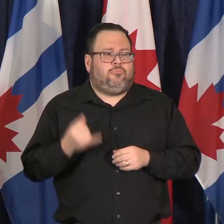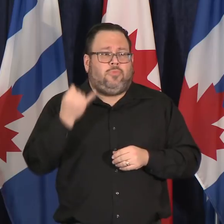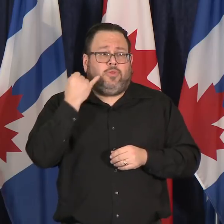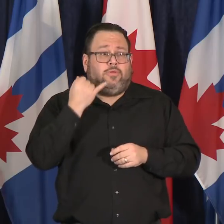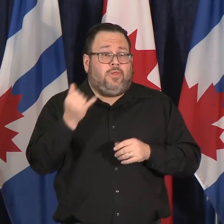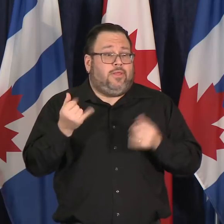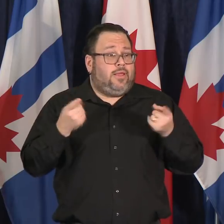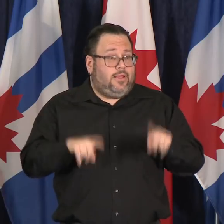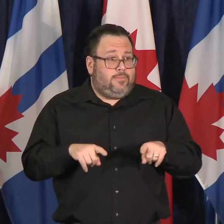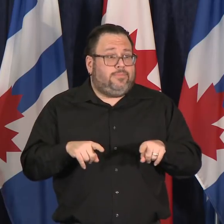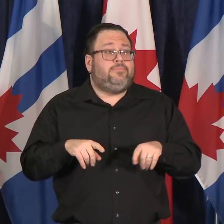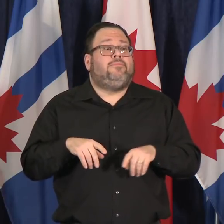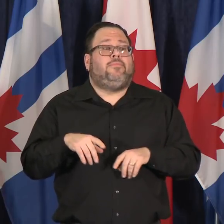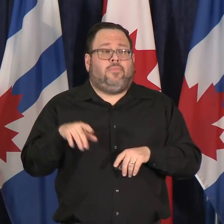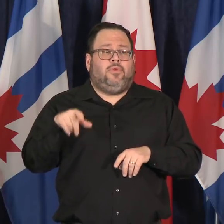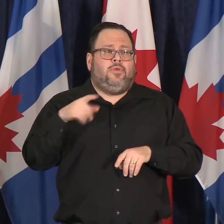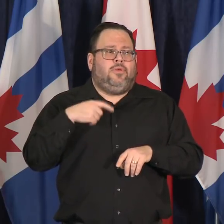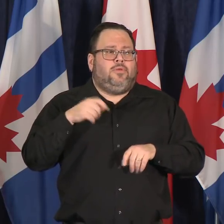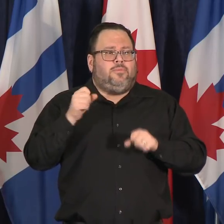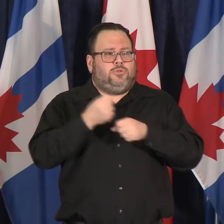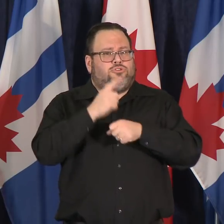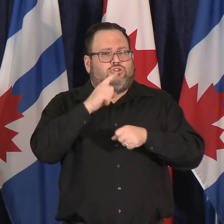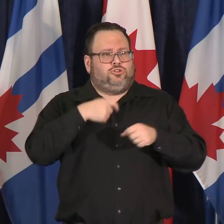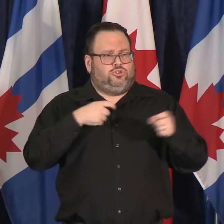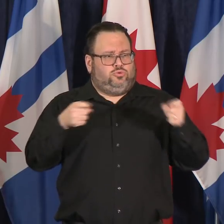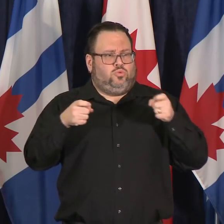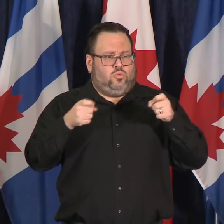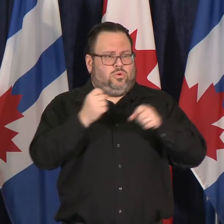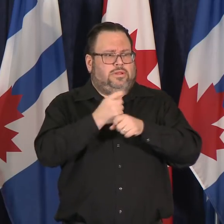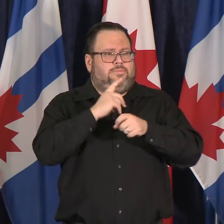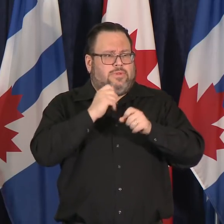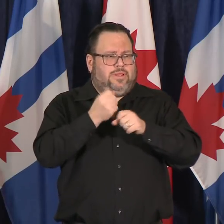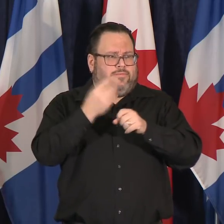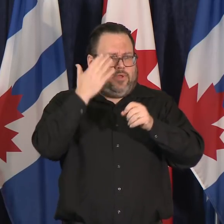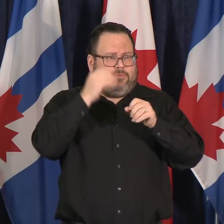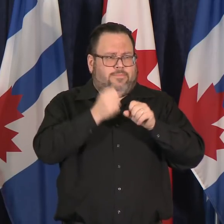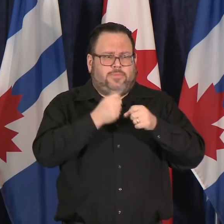certain protective actions that can be taken by those who have been exposed